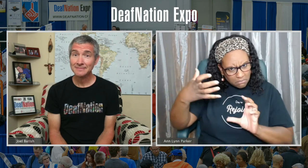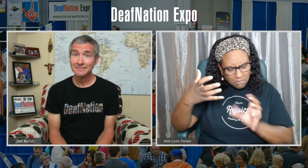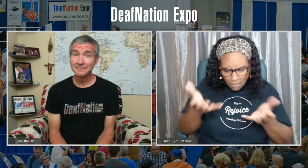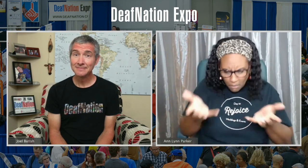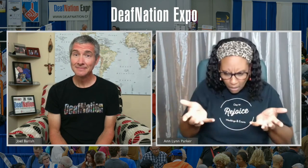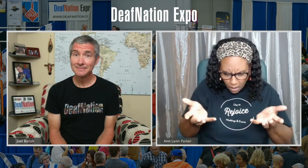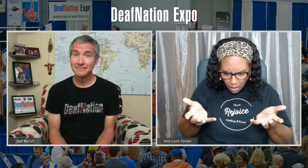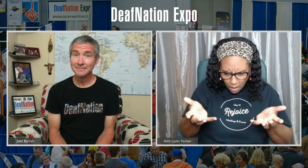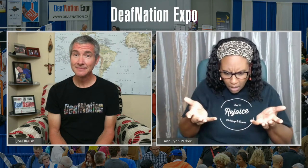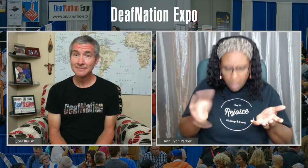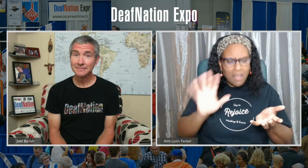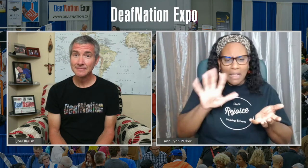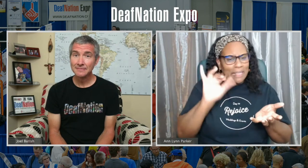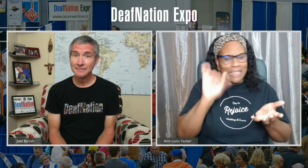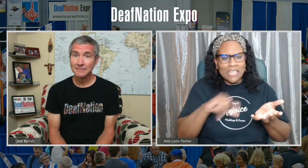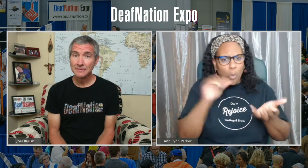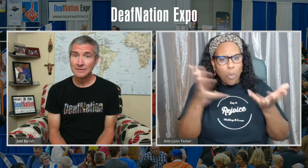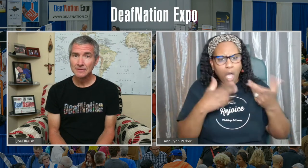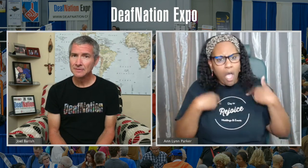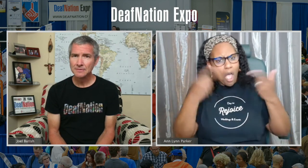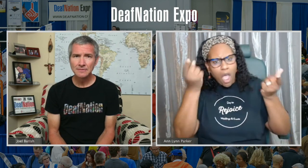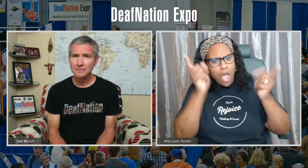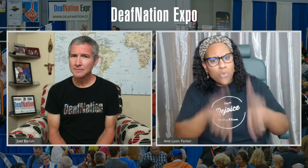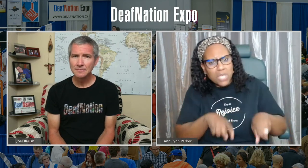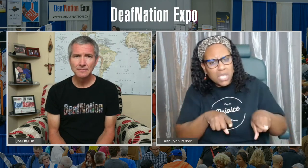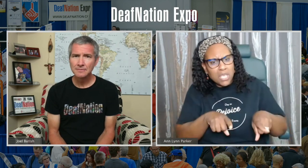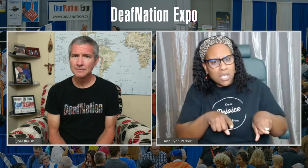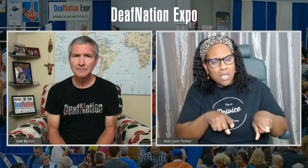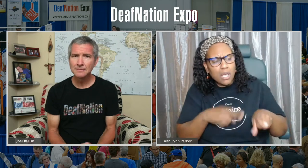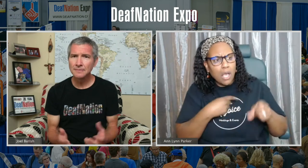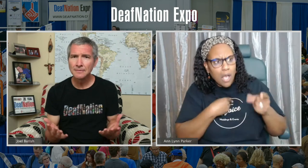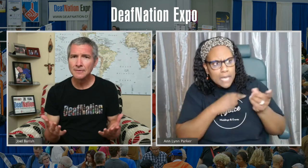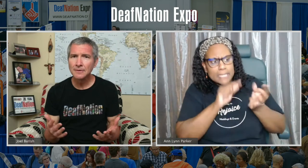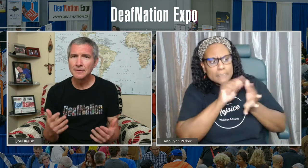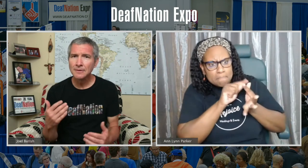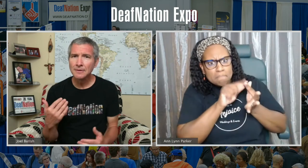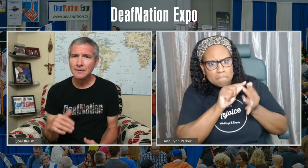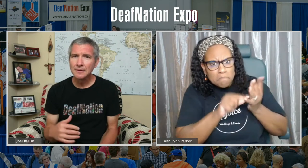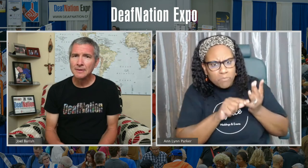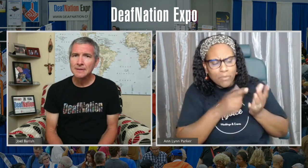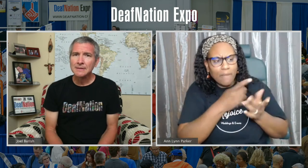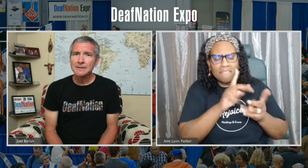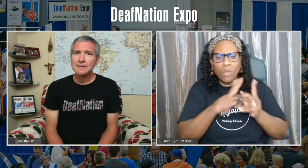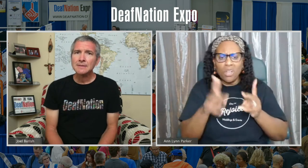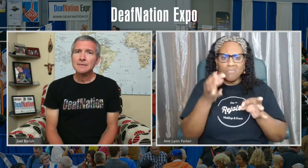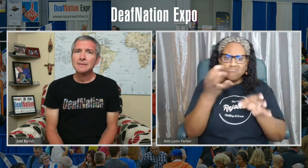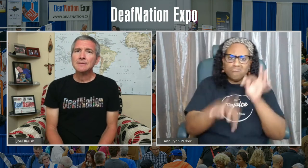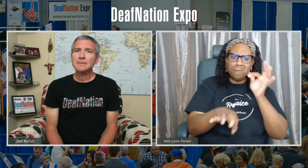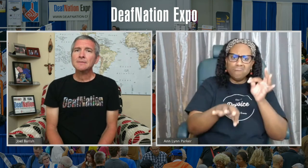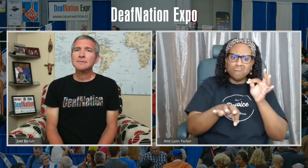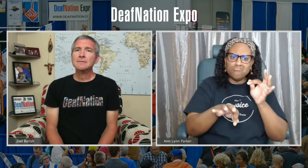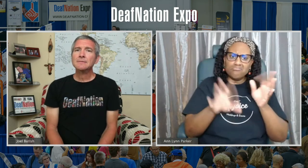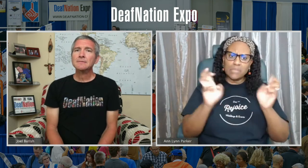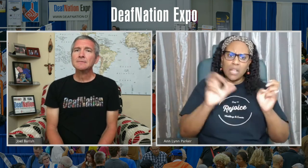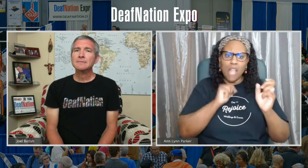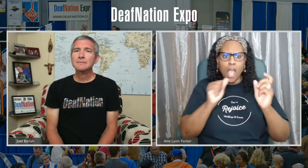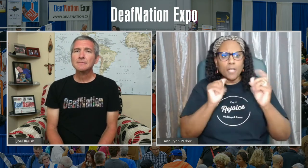I was bewildered. That’s not what we agreed on. I told them the details I wanted, but they were very simple with it